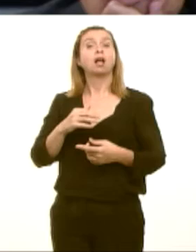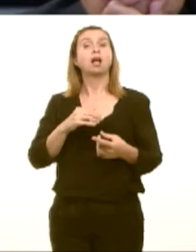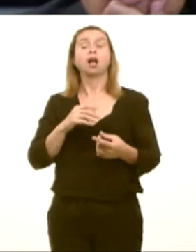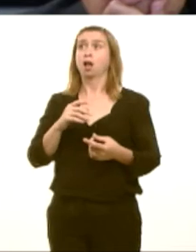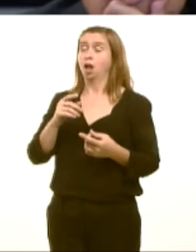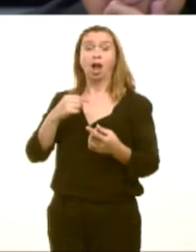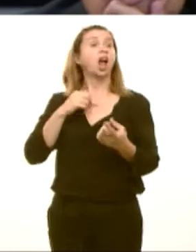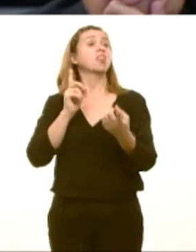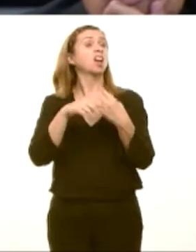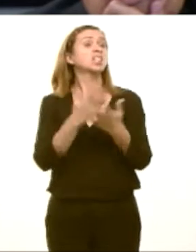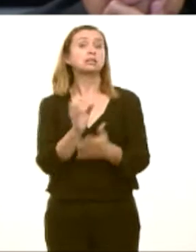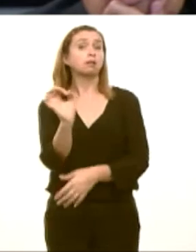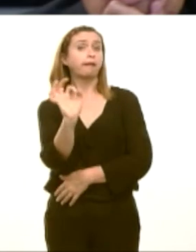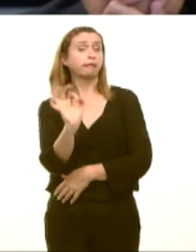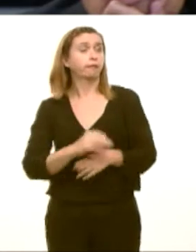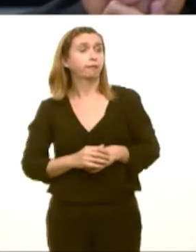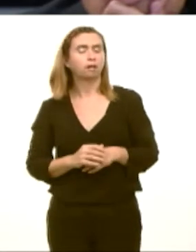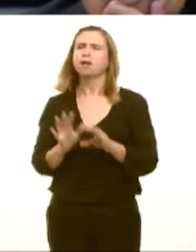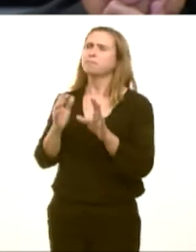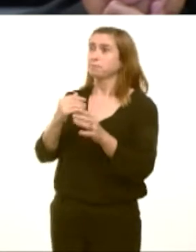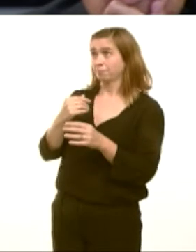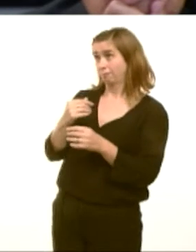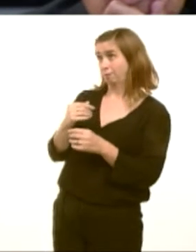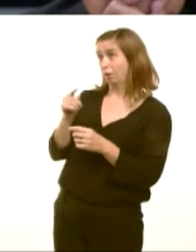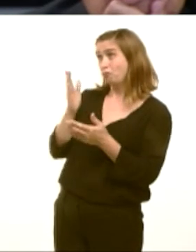Kirsty Williams: I had hoped that you would be better briefed, First Minister, after it